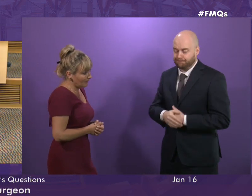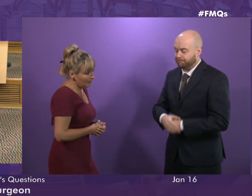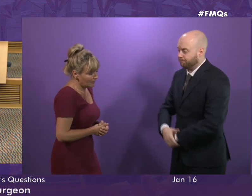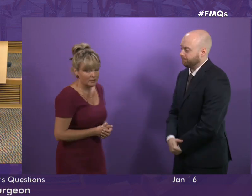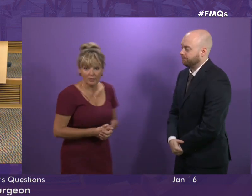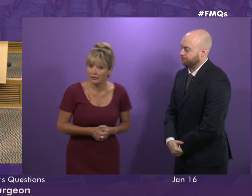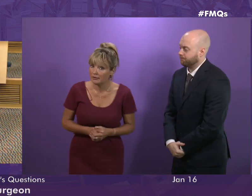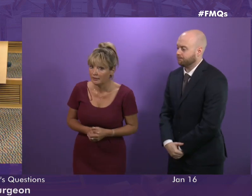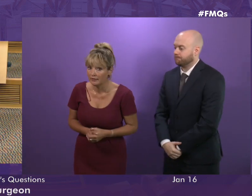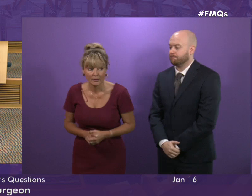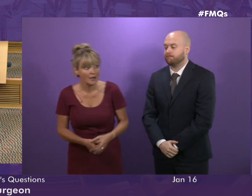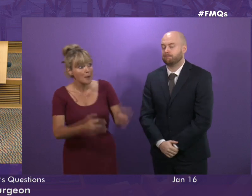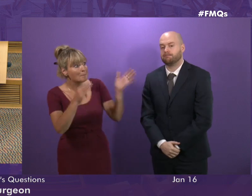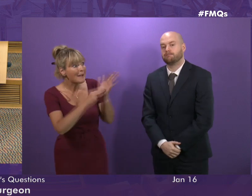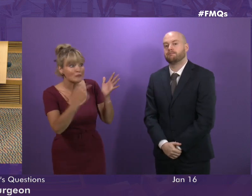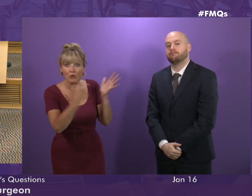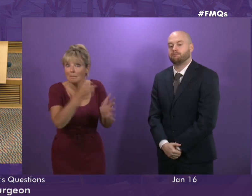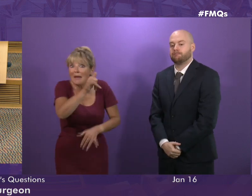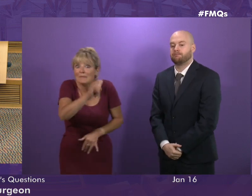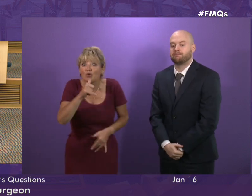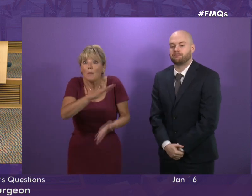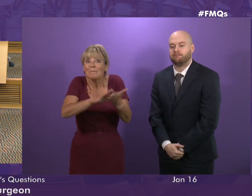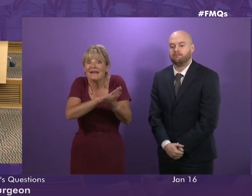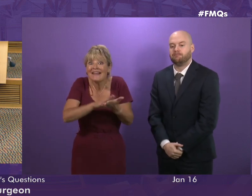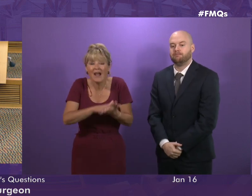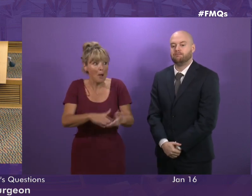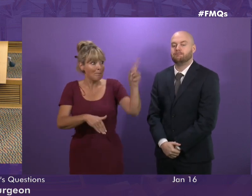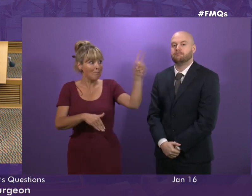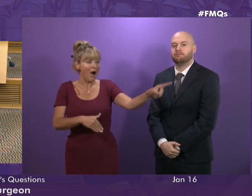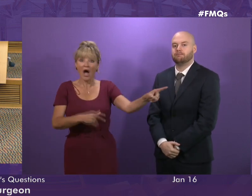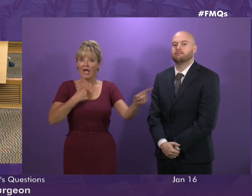Mike Rumbles might not have intended it, but he has just made an argument for having a